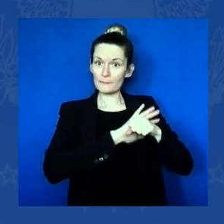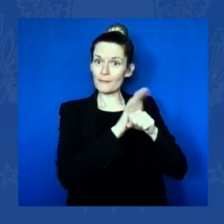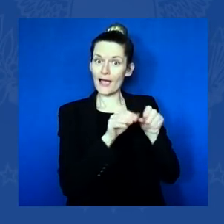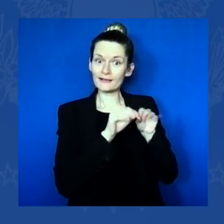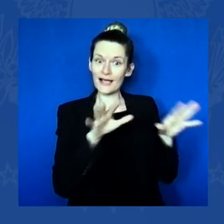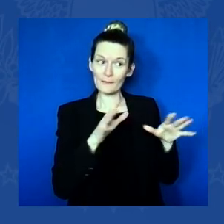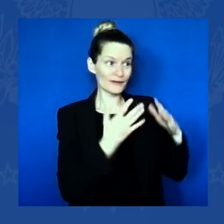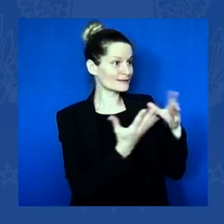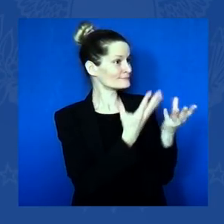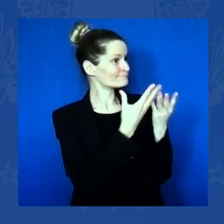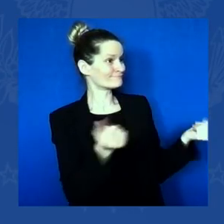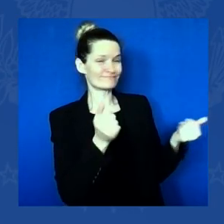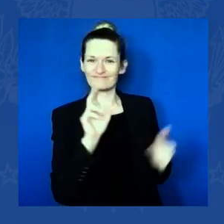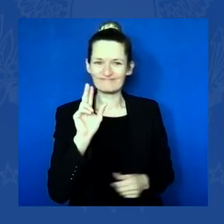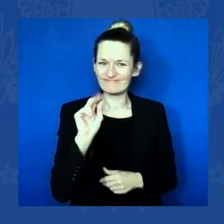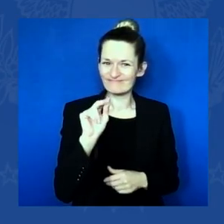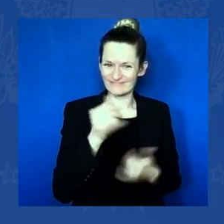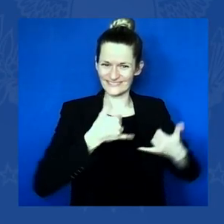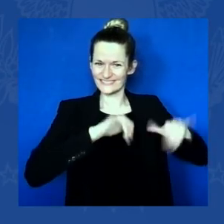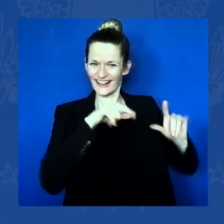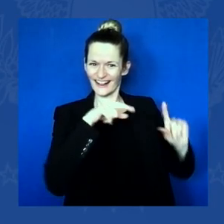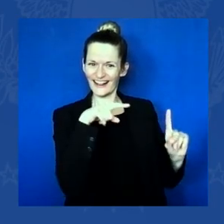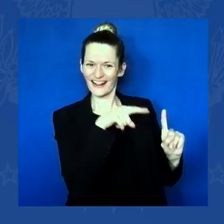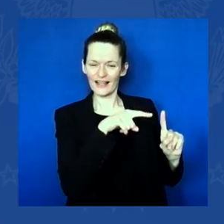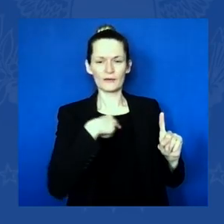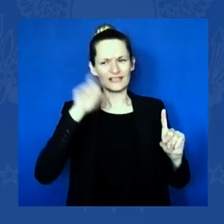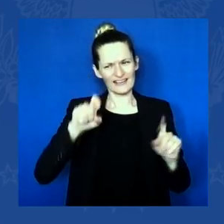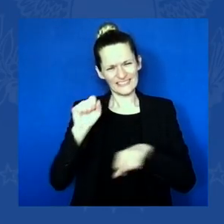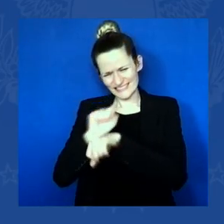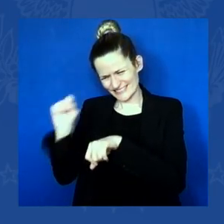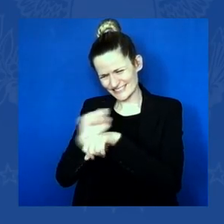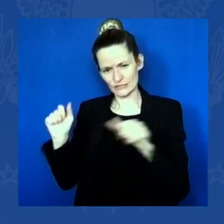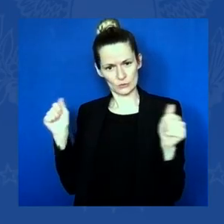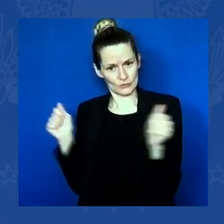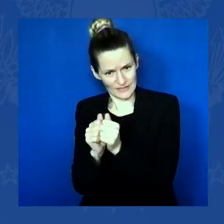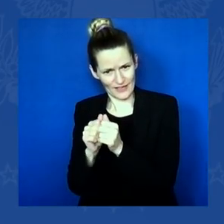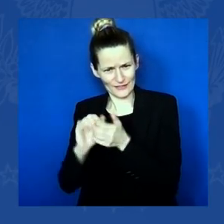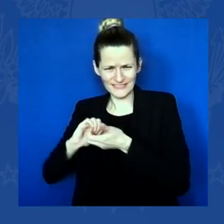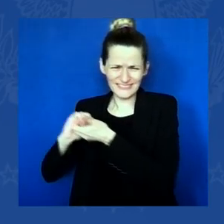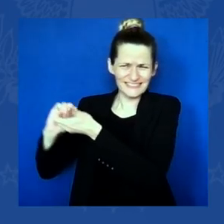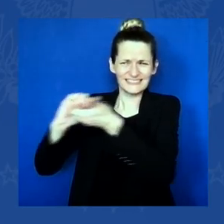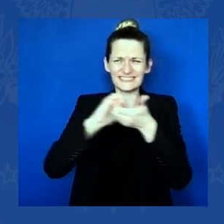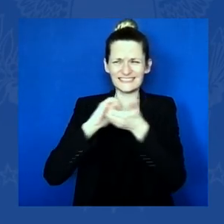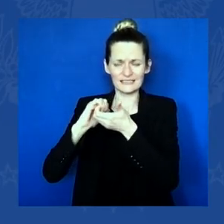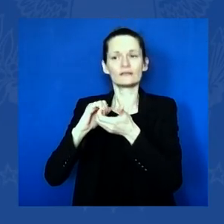to reduce the backlogs that we're facing. And then, we have to prevent this